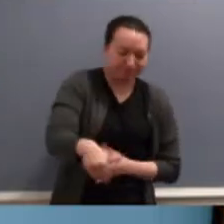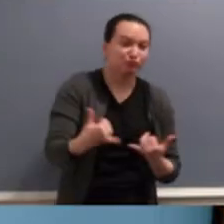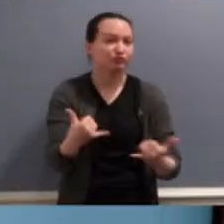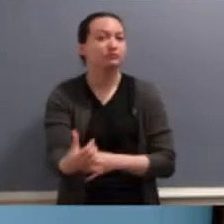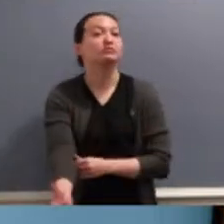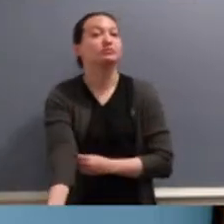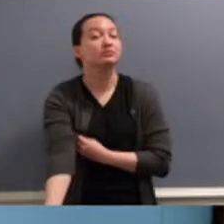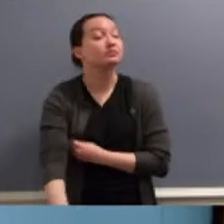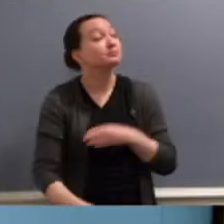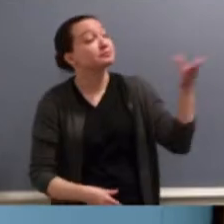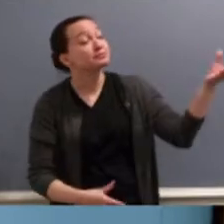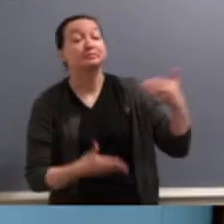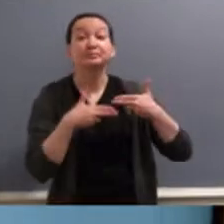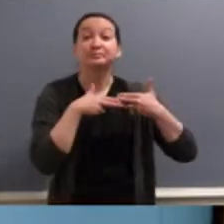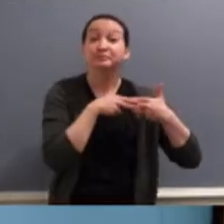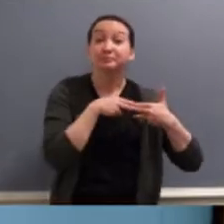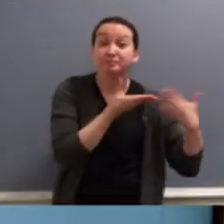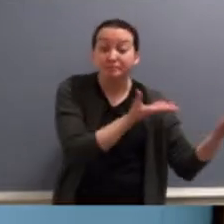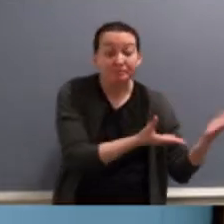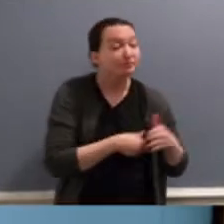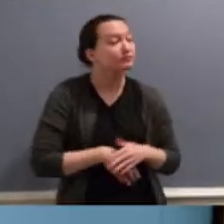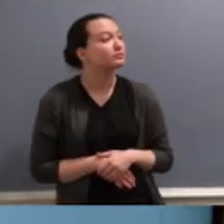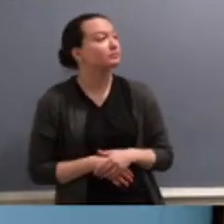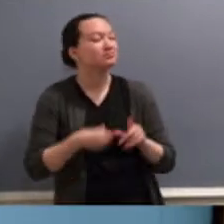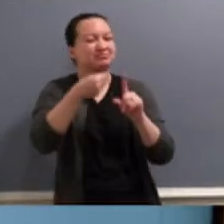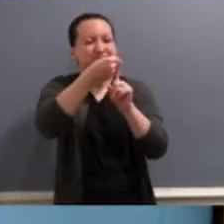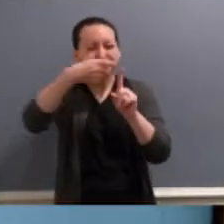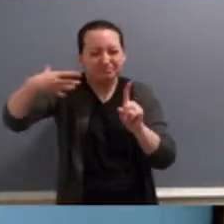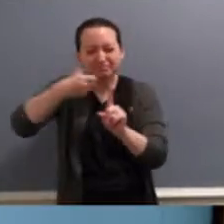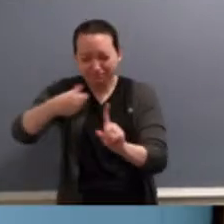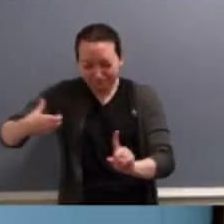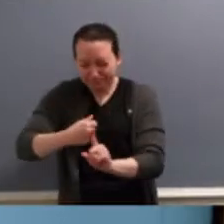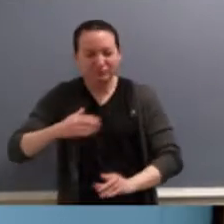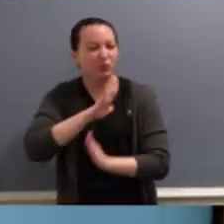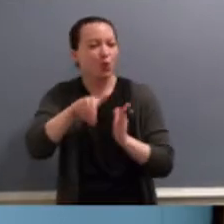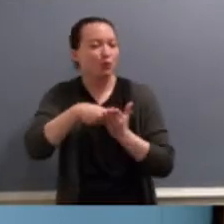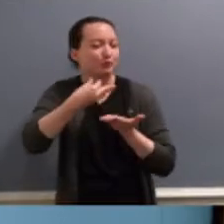yes the slide you see in front of you now is a breakdown of the all funds budget the 1.1